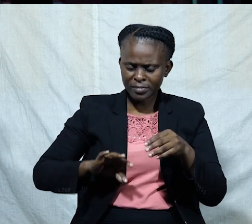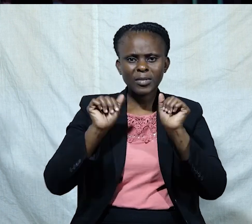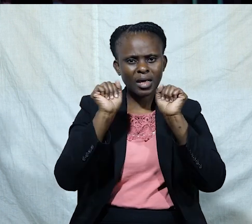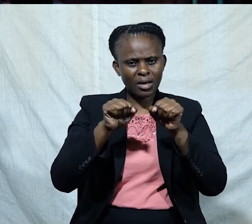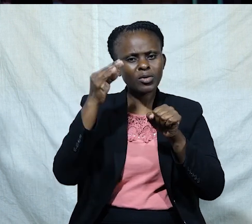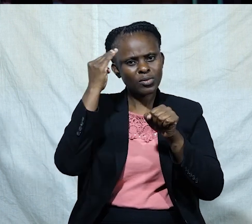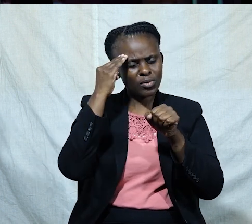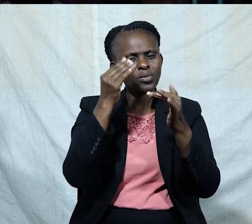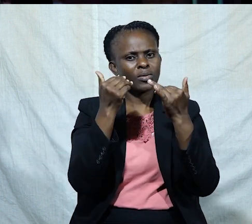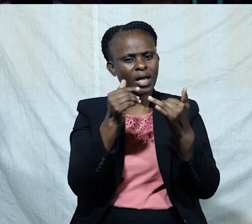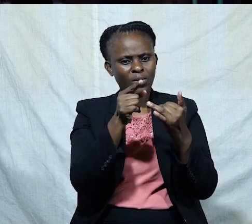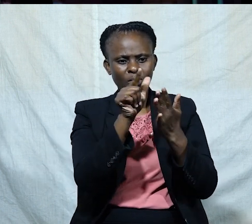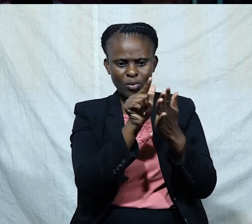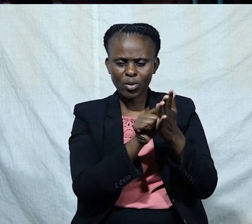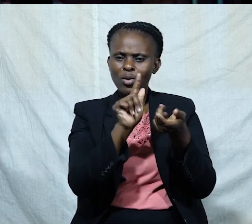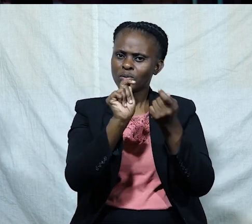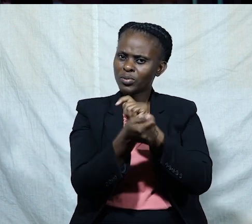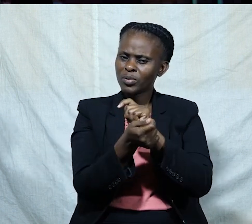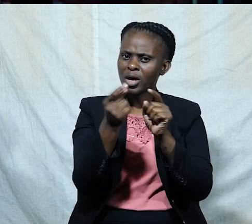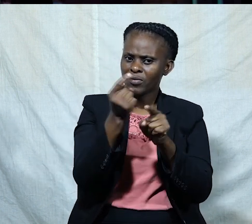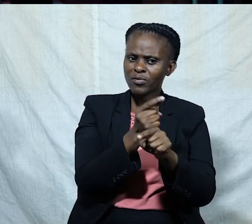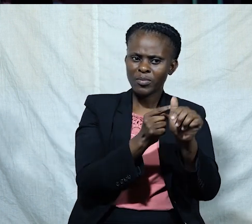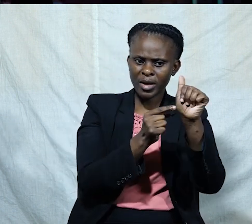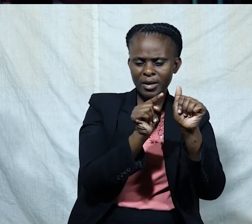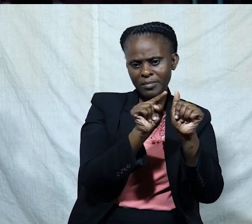now these laws are changing from A to B, just like that.